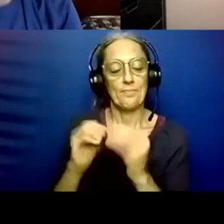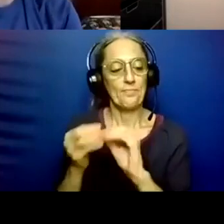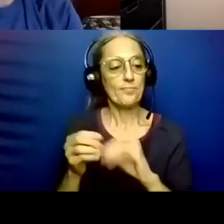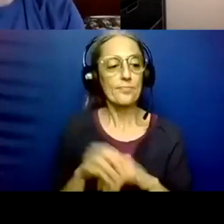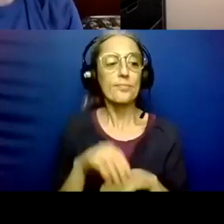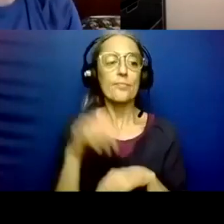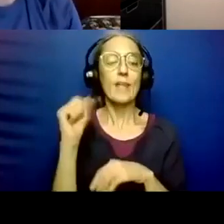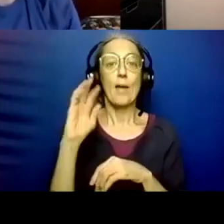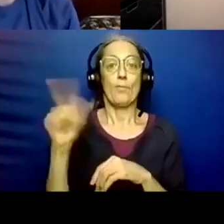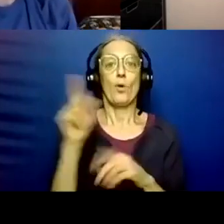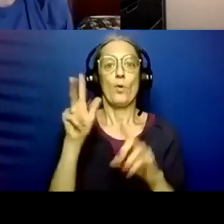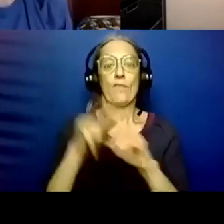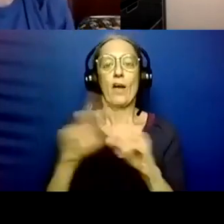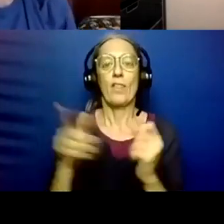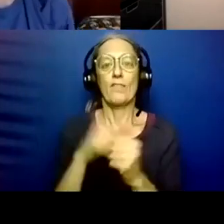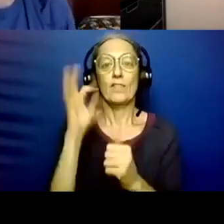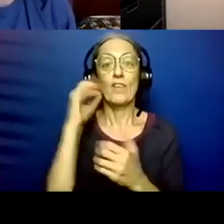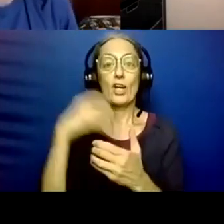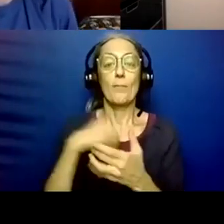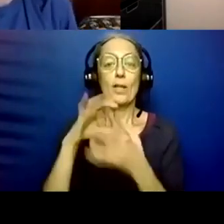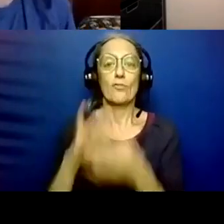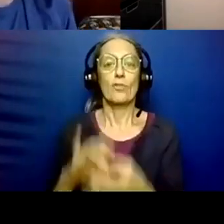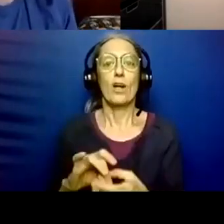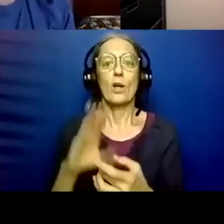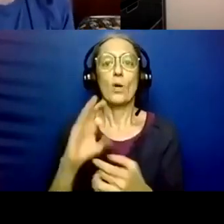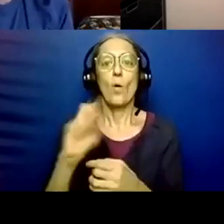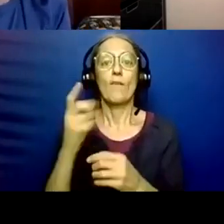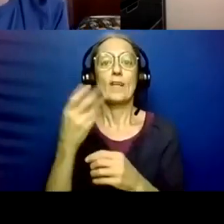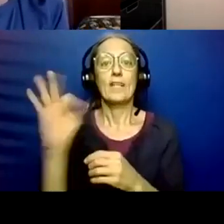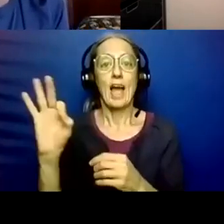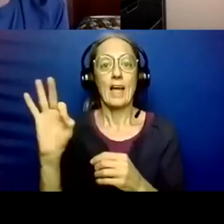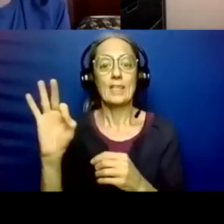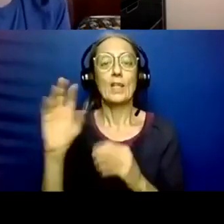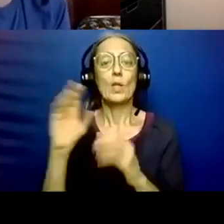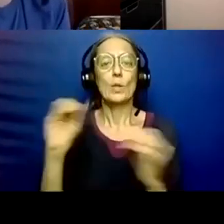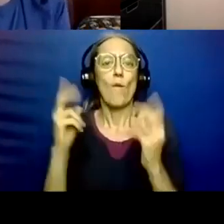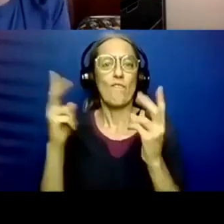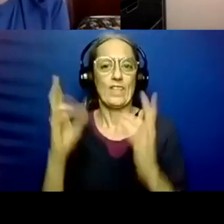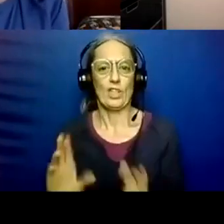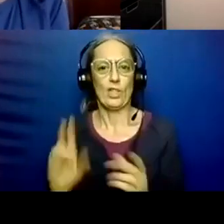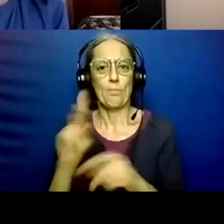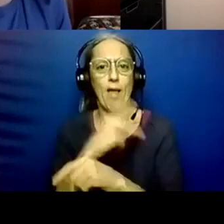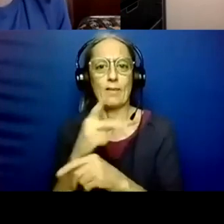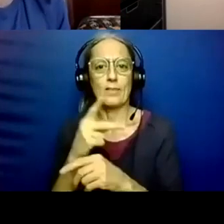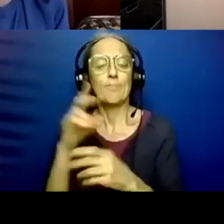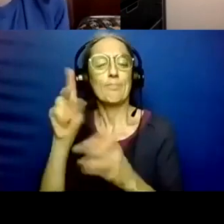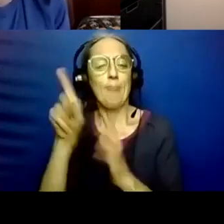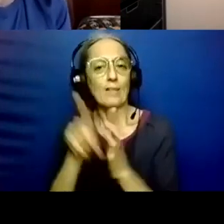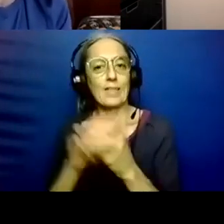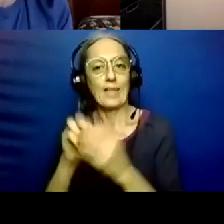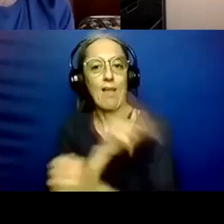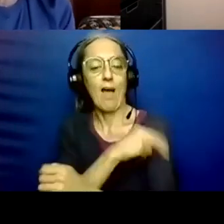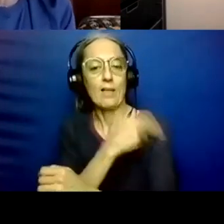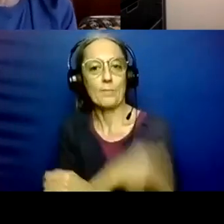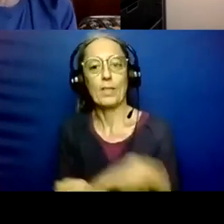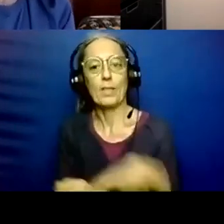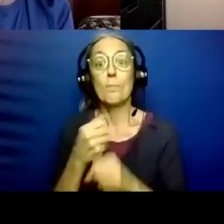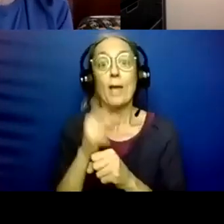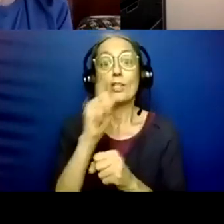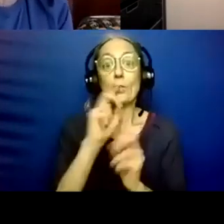regarding COVID-19 hospital no-visitor policies, to ensure that patients with disabilities can access the in-person supports